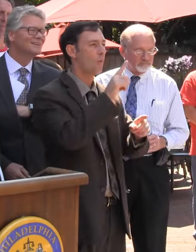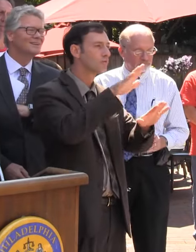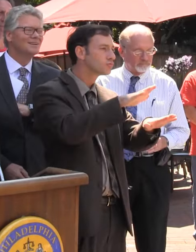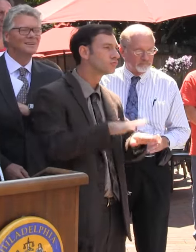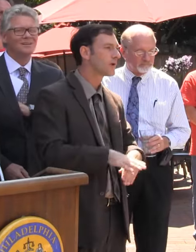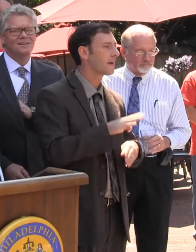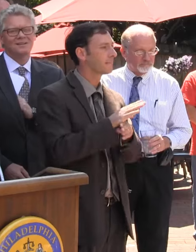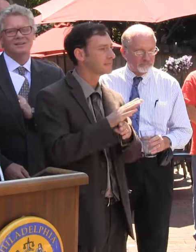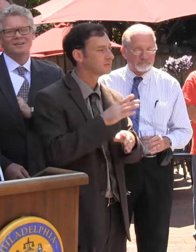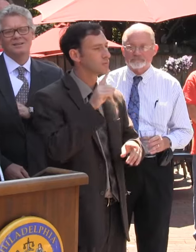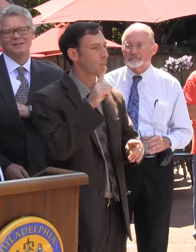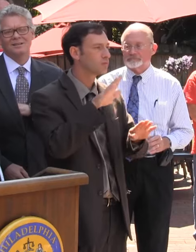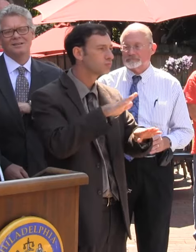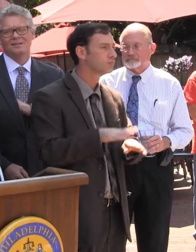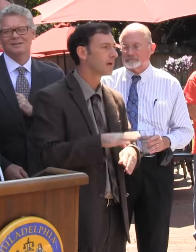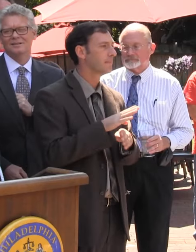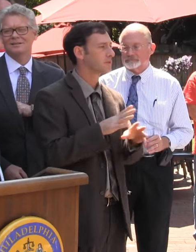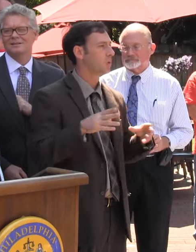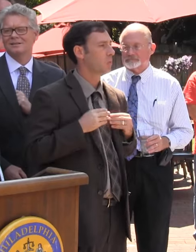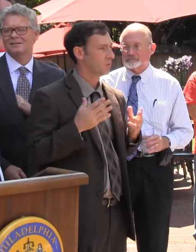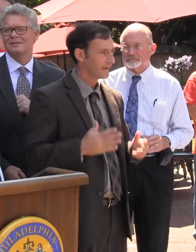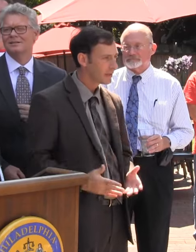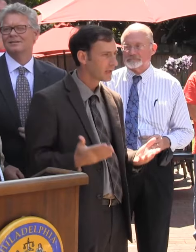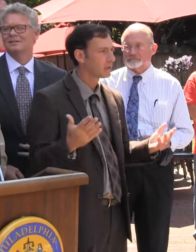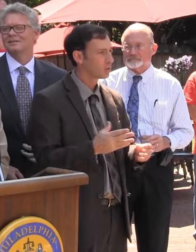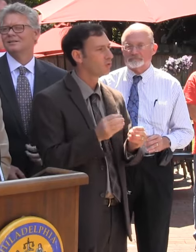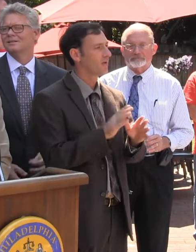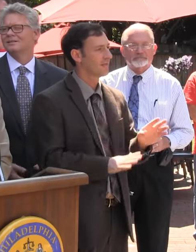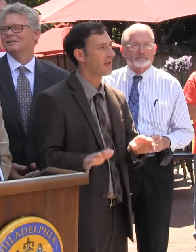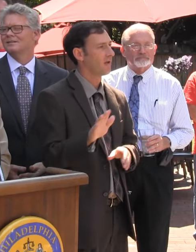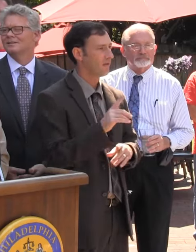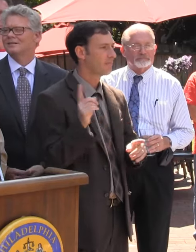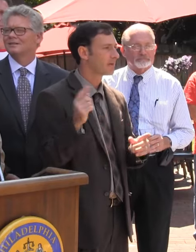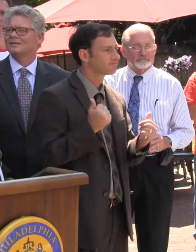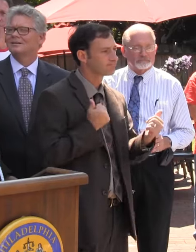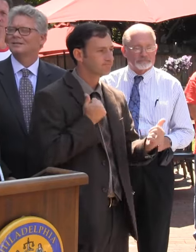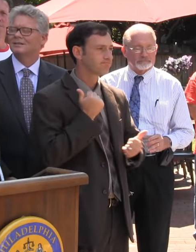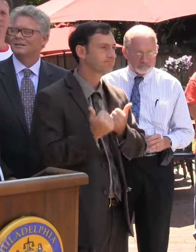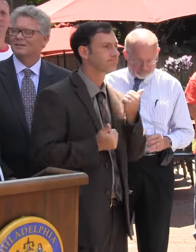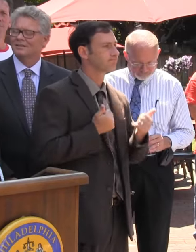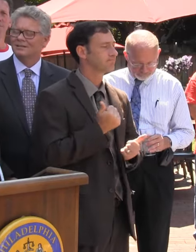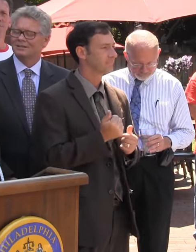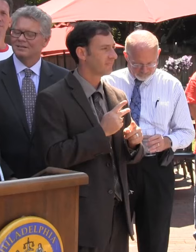owner here, and around this area. And they have stepped up in a very significant way.